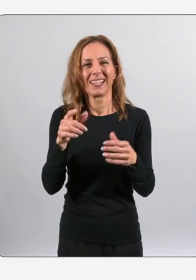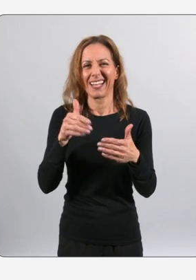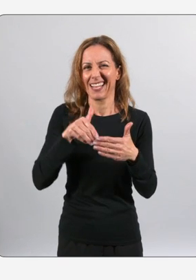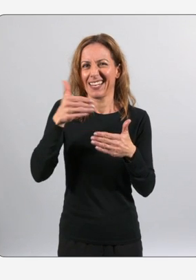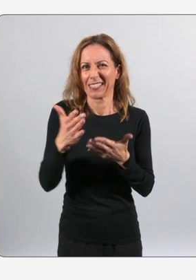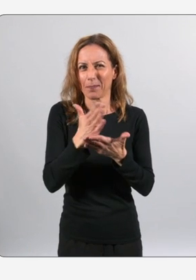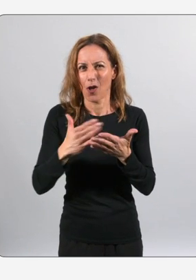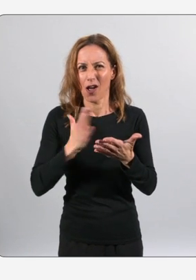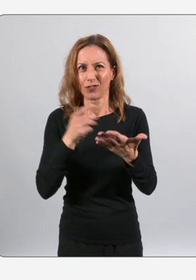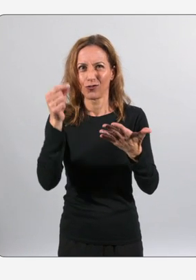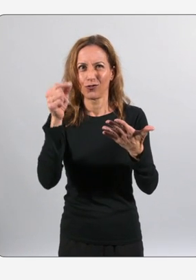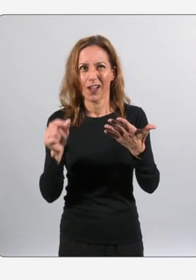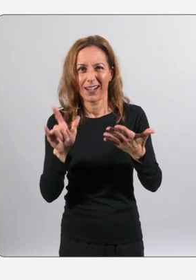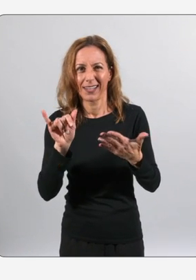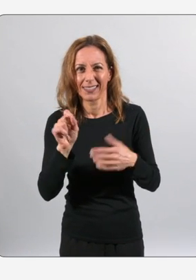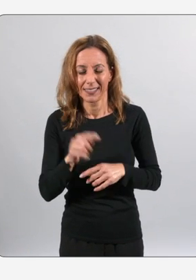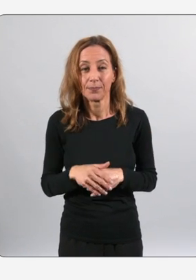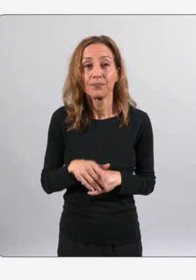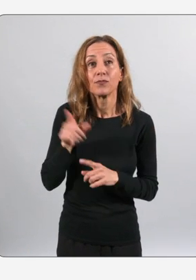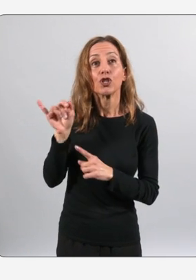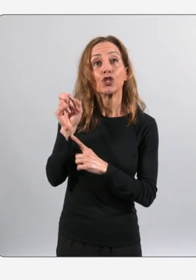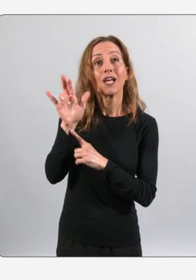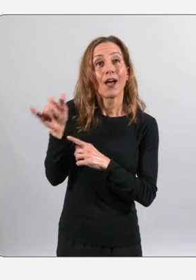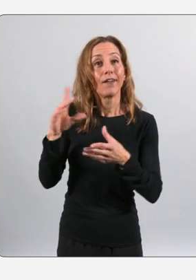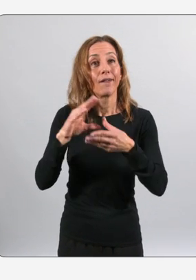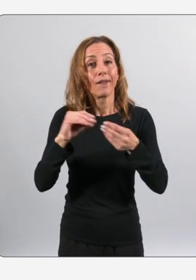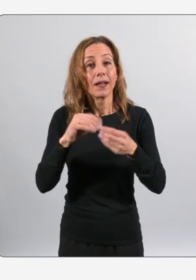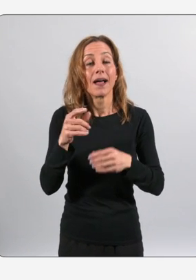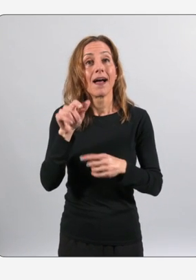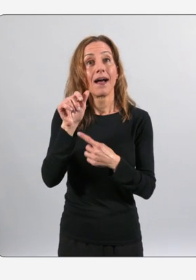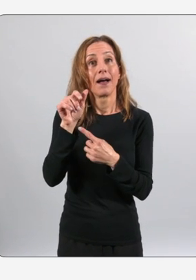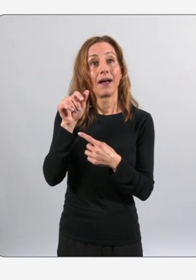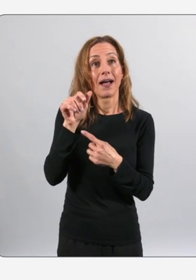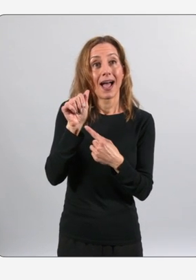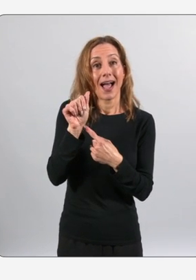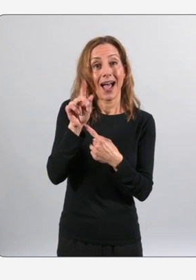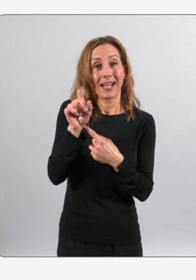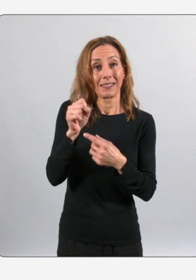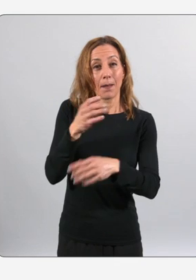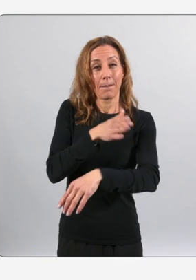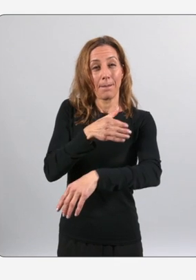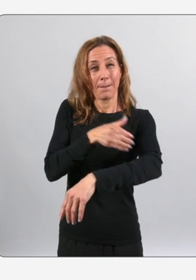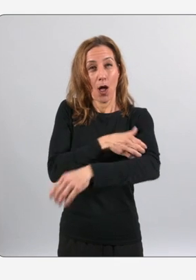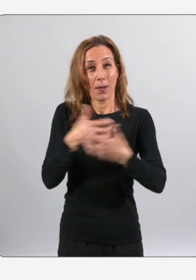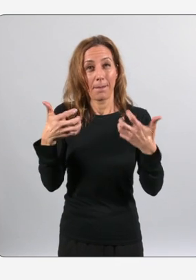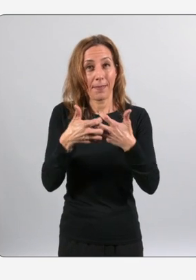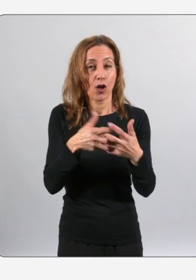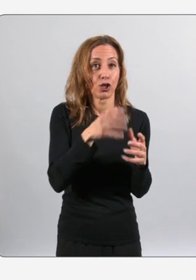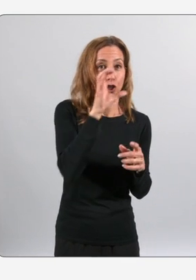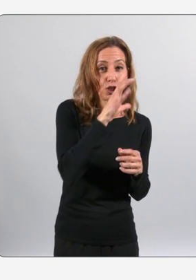So Jerry talked about the power pairing of search and Performance Max, and this is truly the best